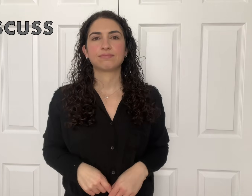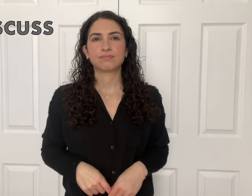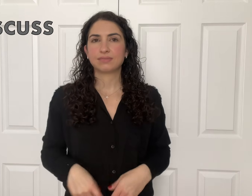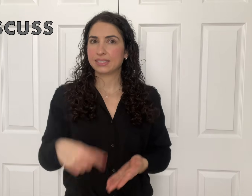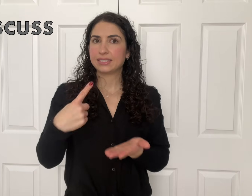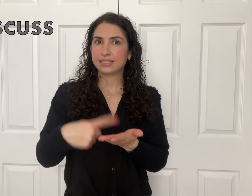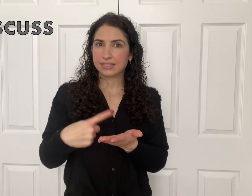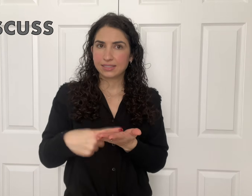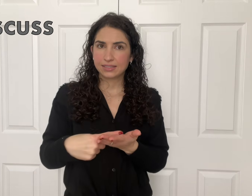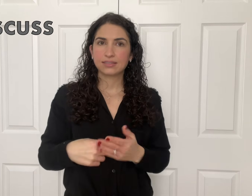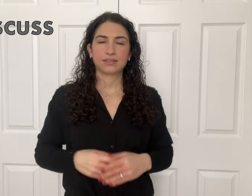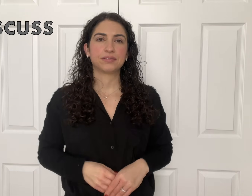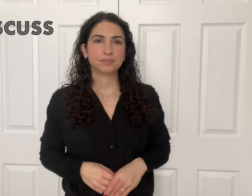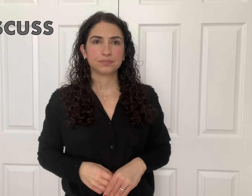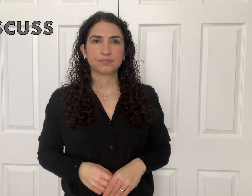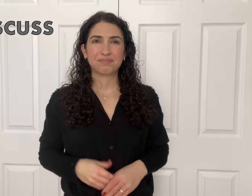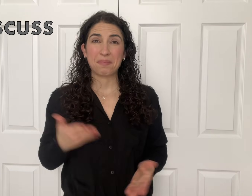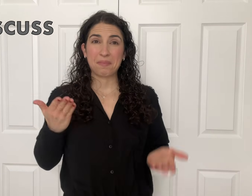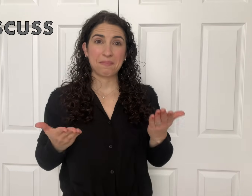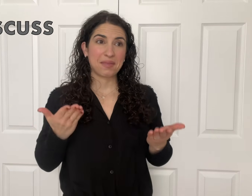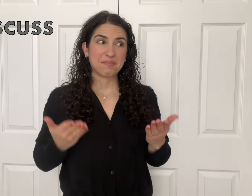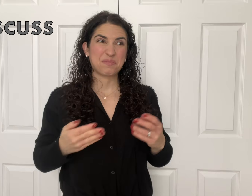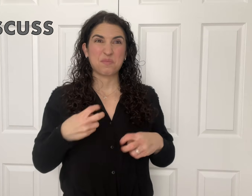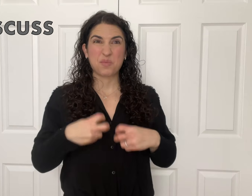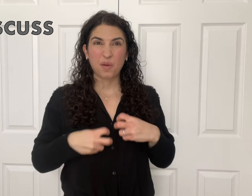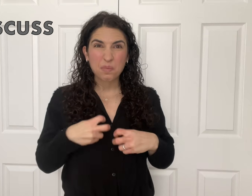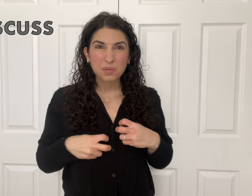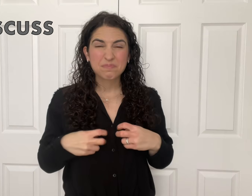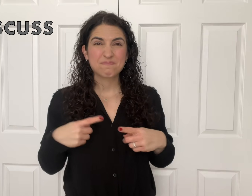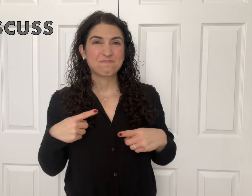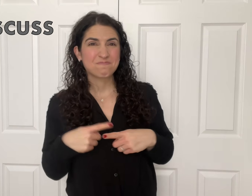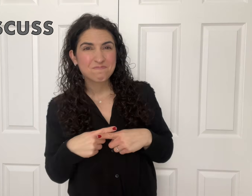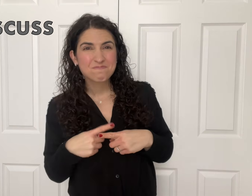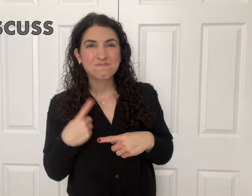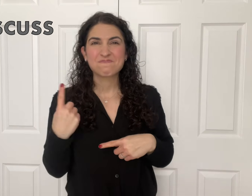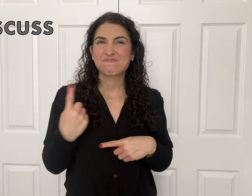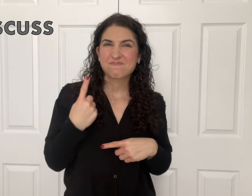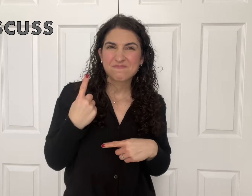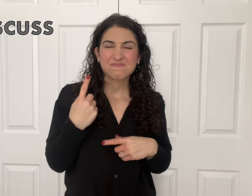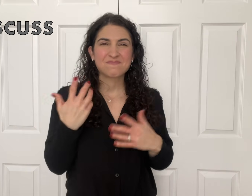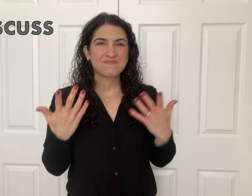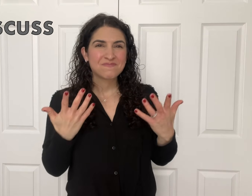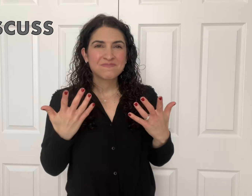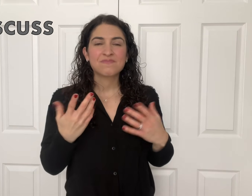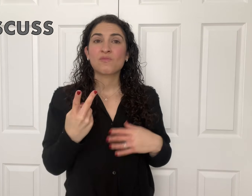Discuss. Maybe there's a problem or a conflict, something.